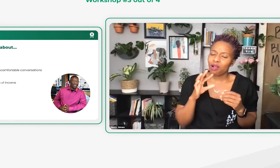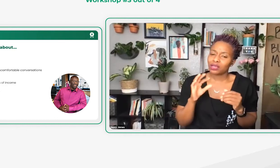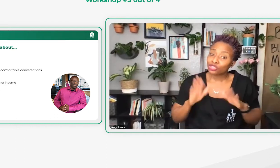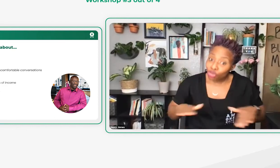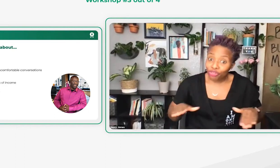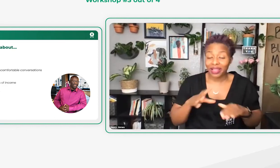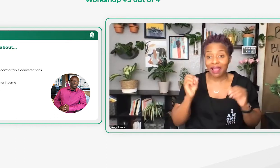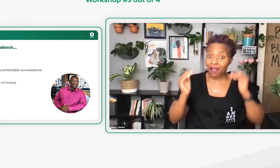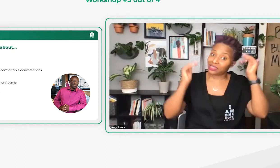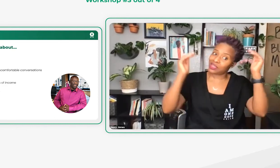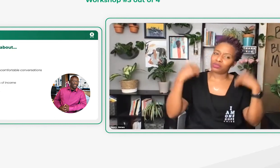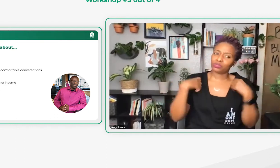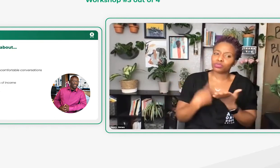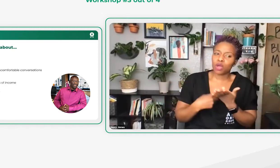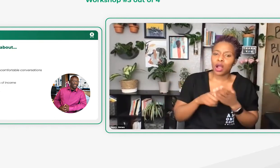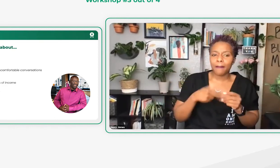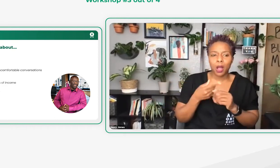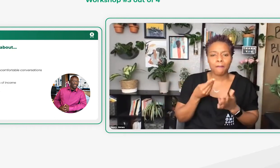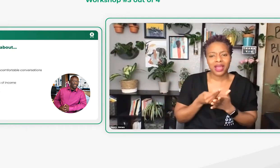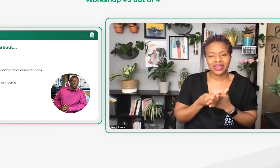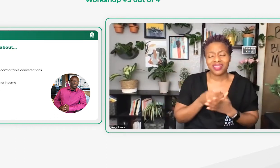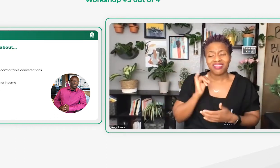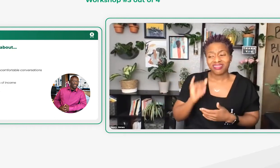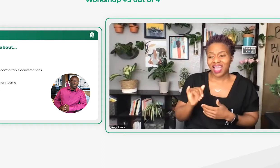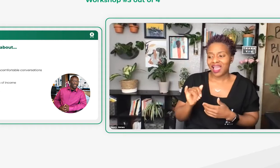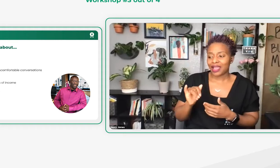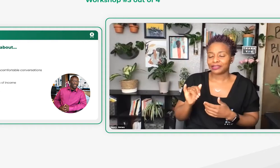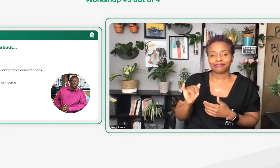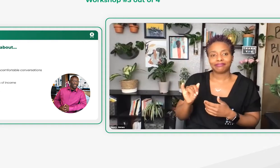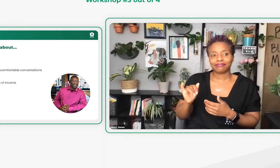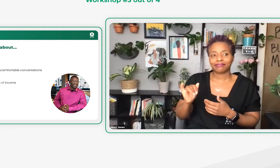their children. We need to make spaces to our children and our adults to talk about money.